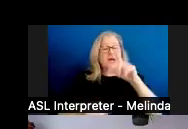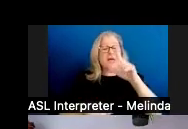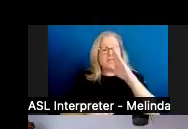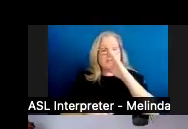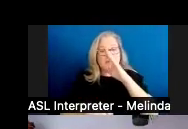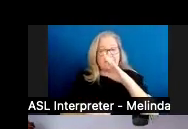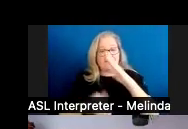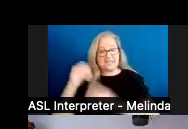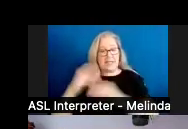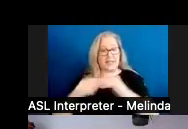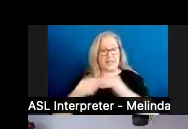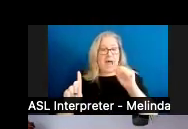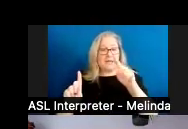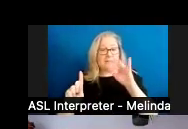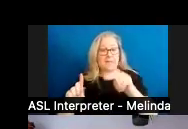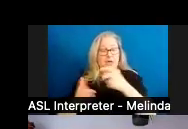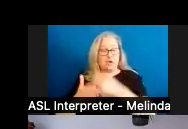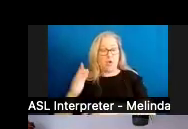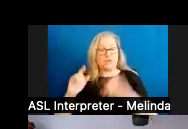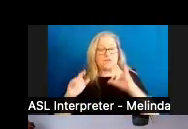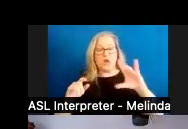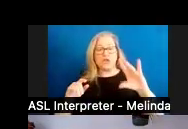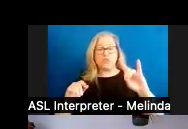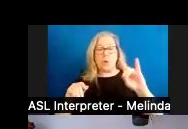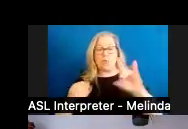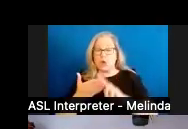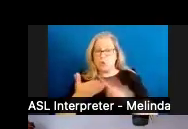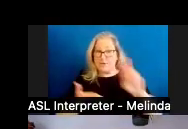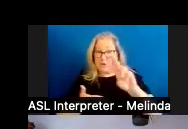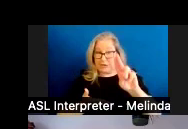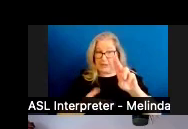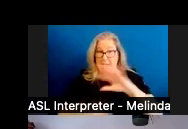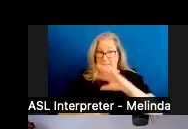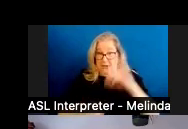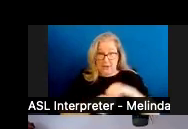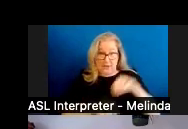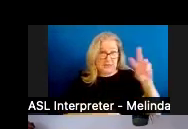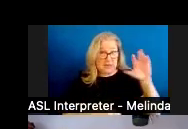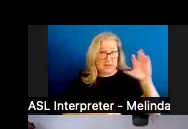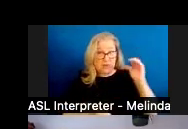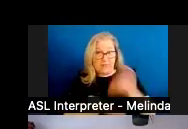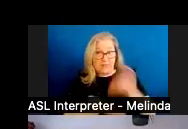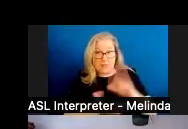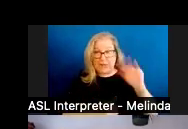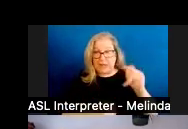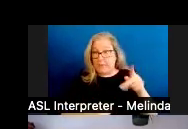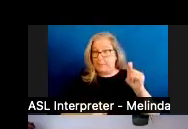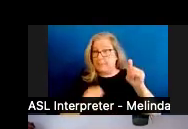and administrative cost for Chihuahua University count in that $600,000 cap? Elyse Sullivan, PhD: All right.